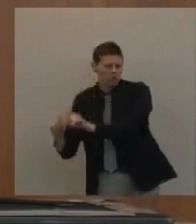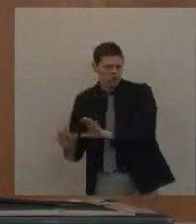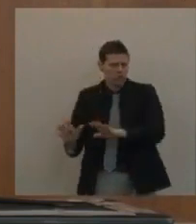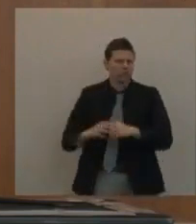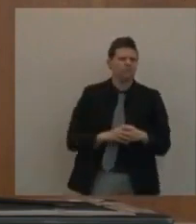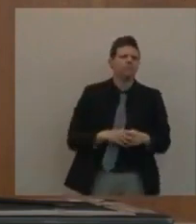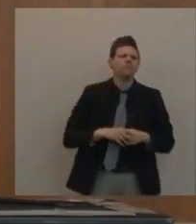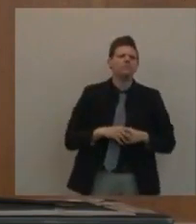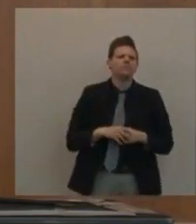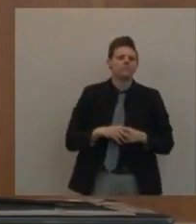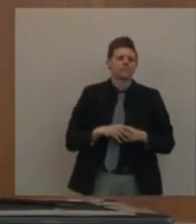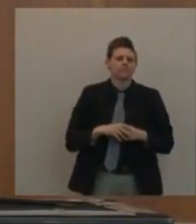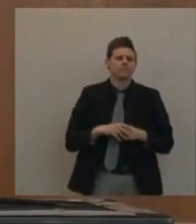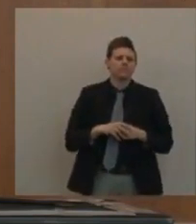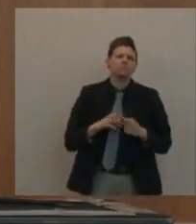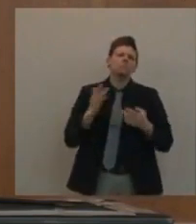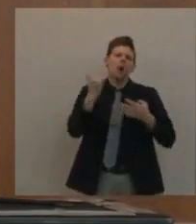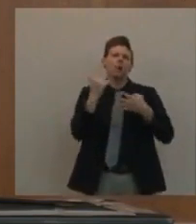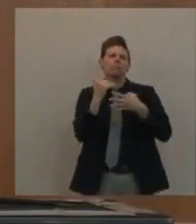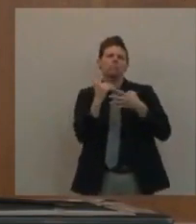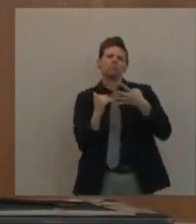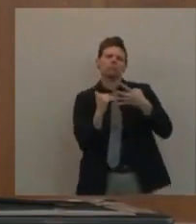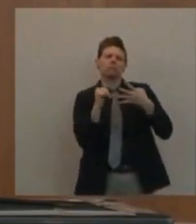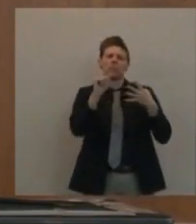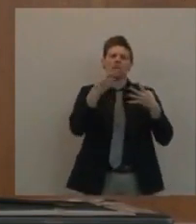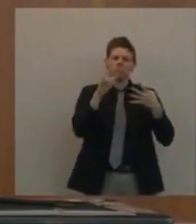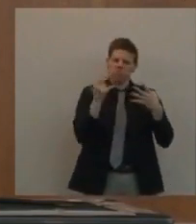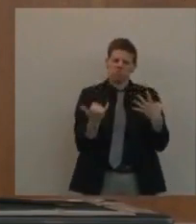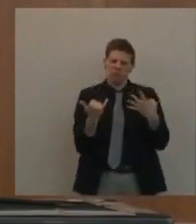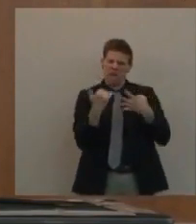WE WILL OPEN IT UP FOR QUESTIONS IN A SECOND.